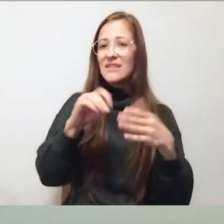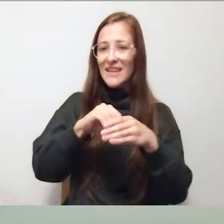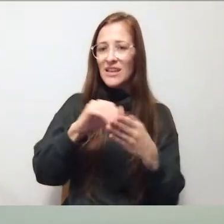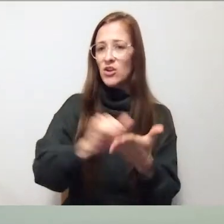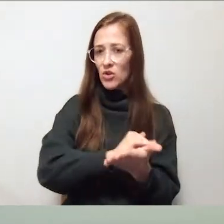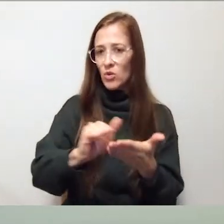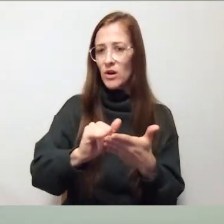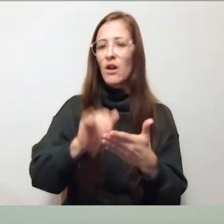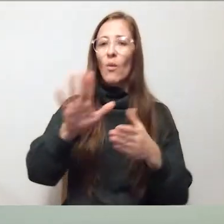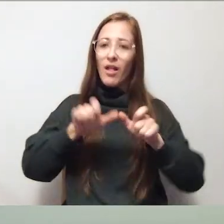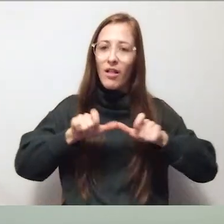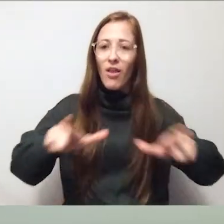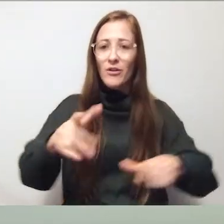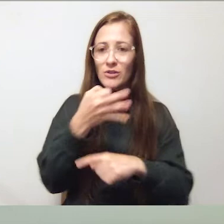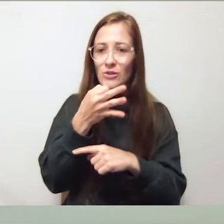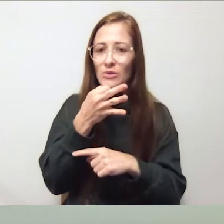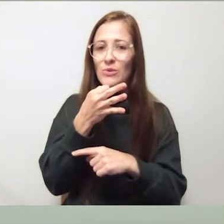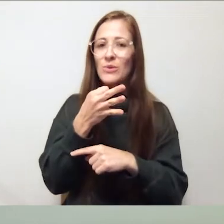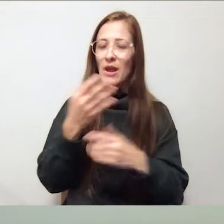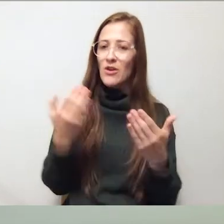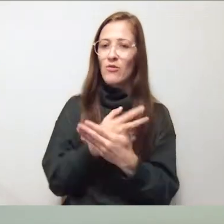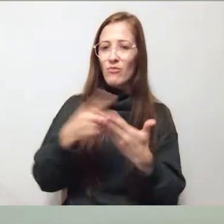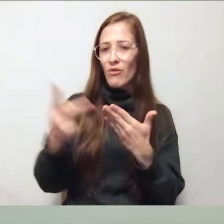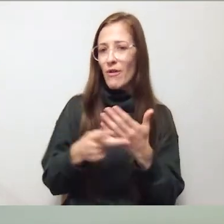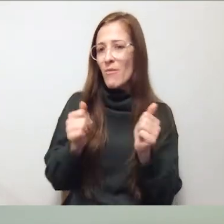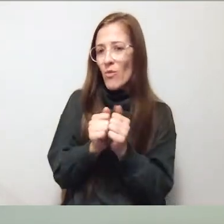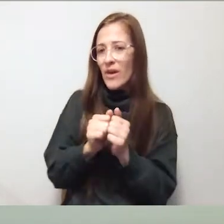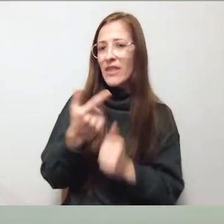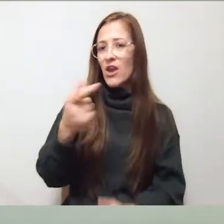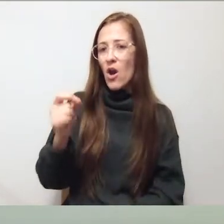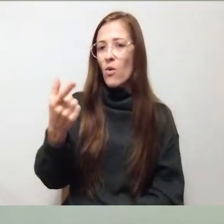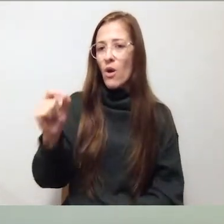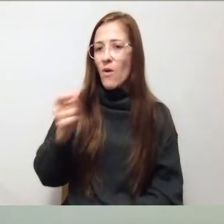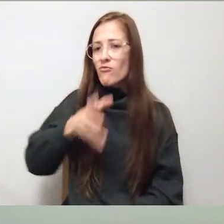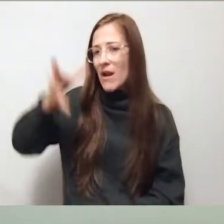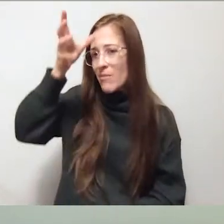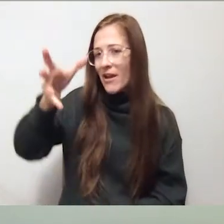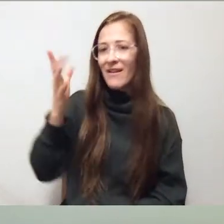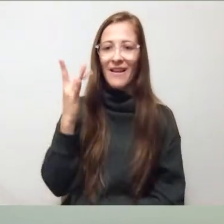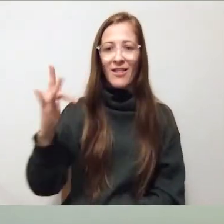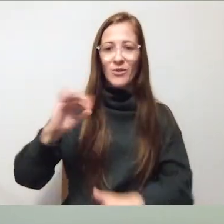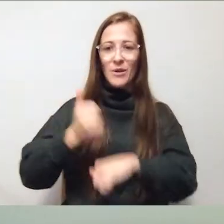in the next couple months an initiative with a company called GoGoGrandparent. It's a California-based company